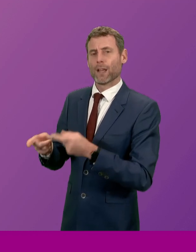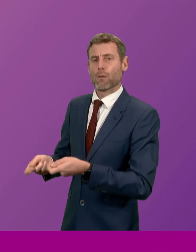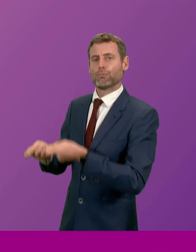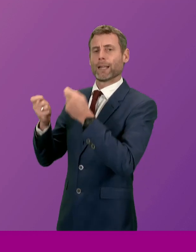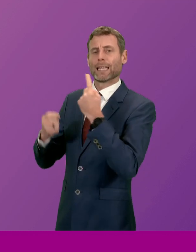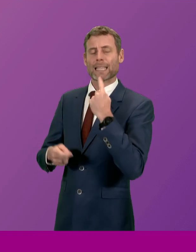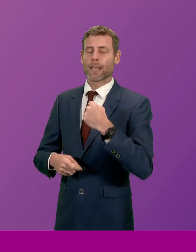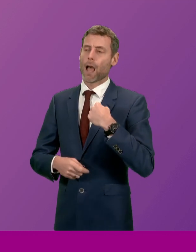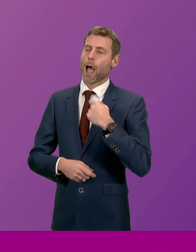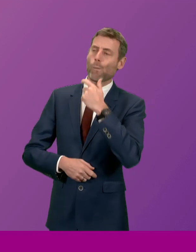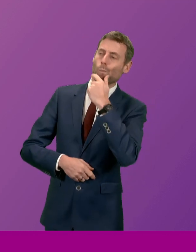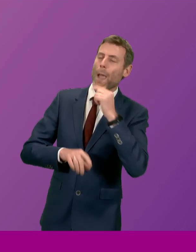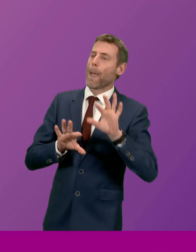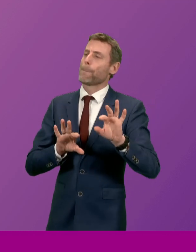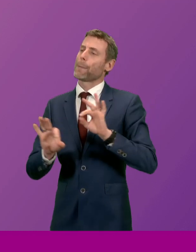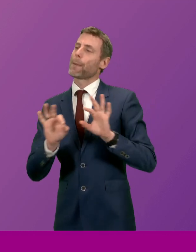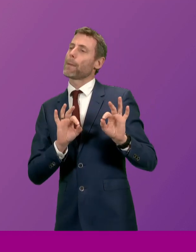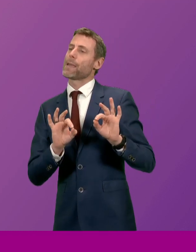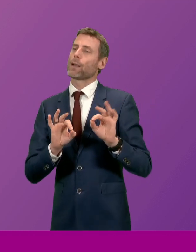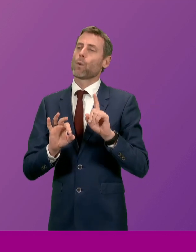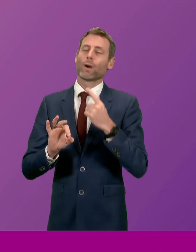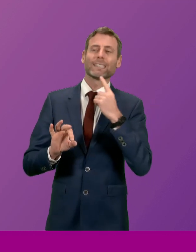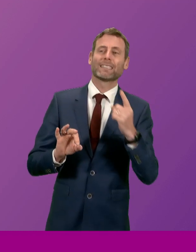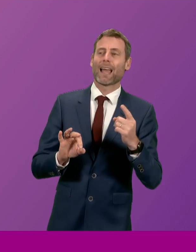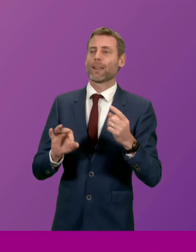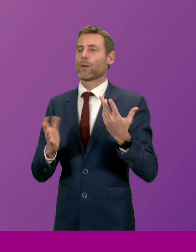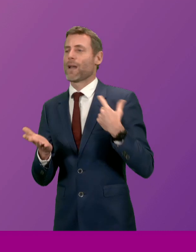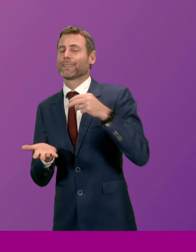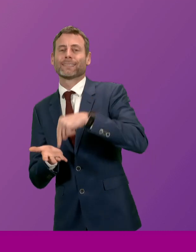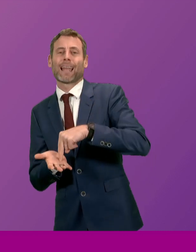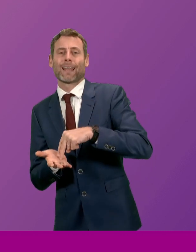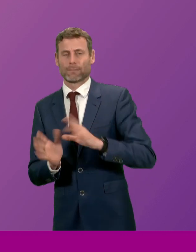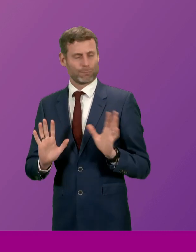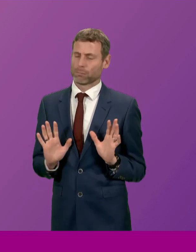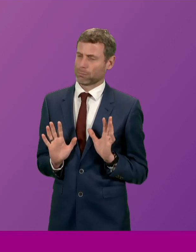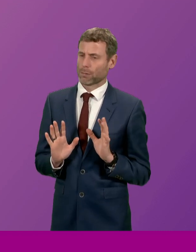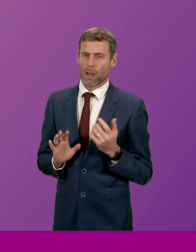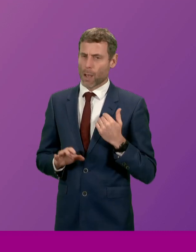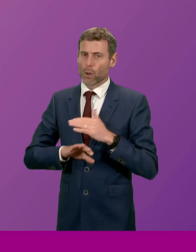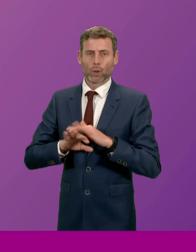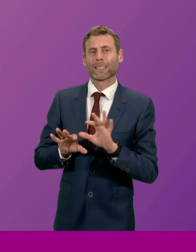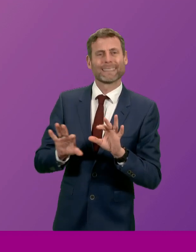selectively expressed the basis of my position that I cannot comment on live